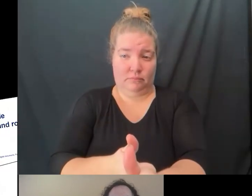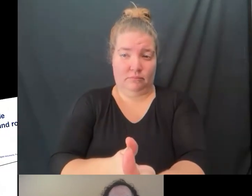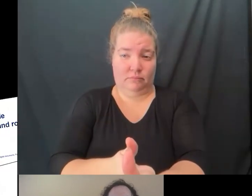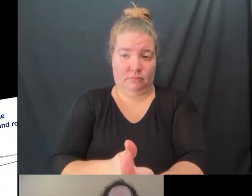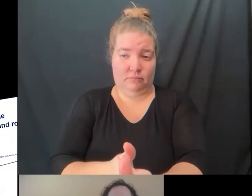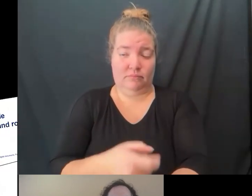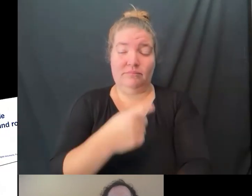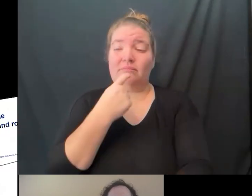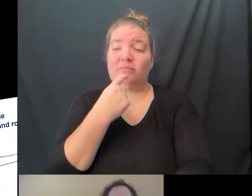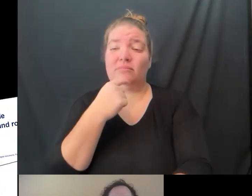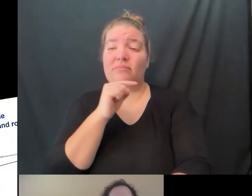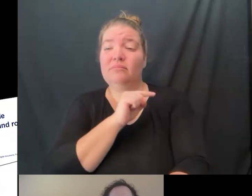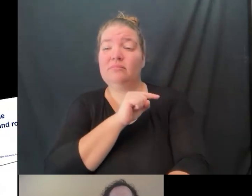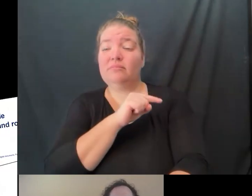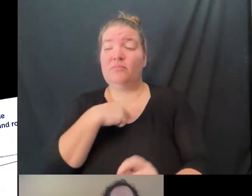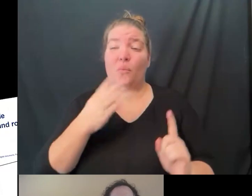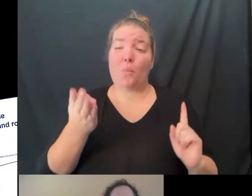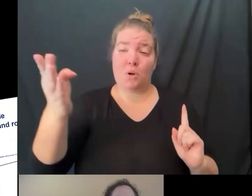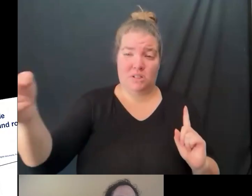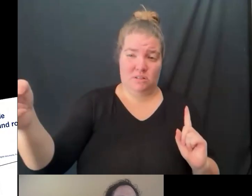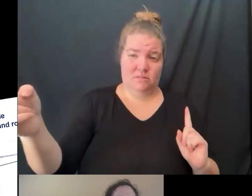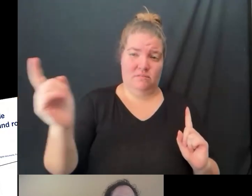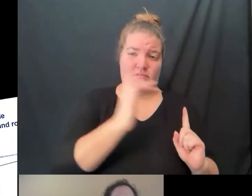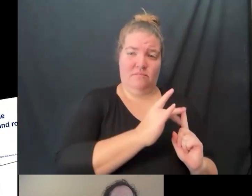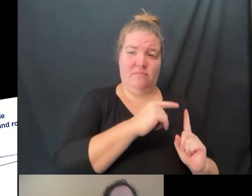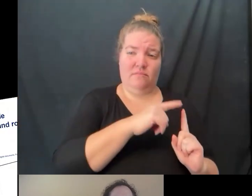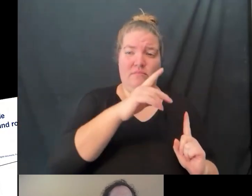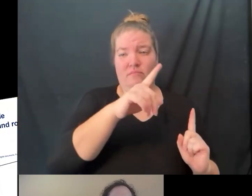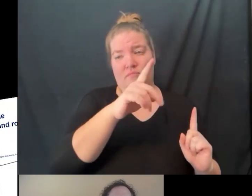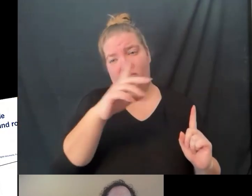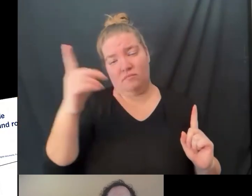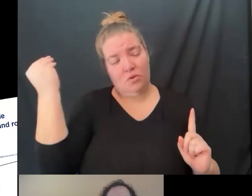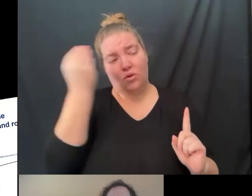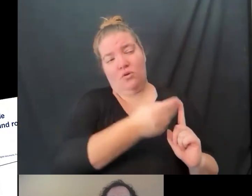then I recommend you make sure that the vendor does.